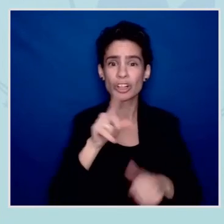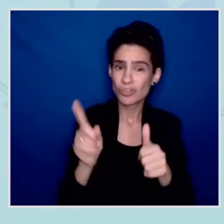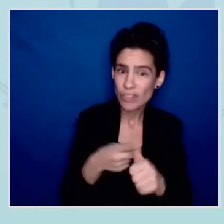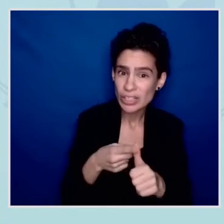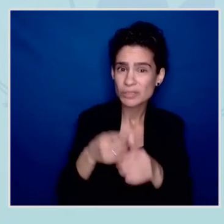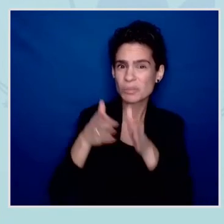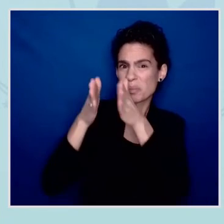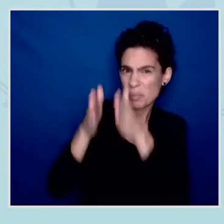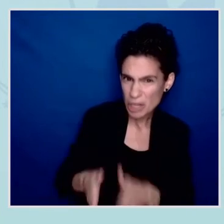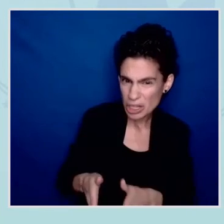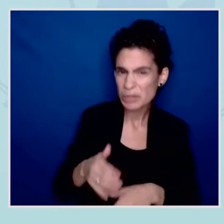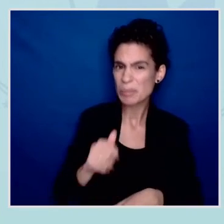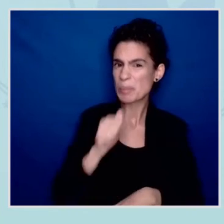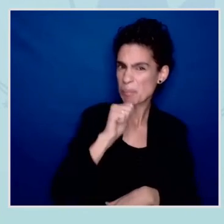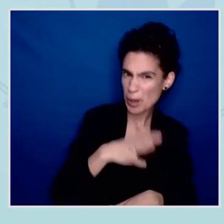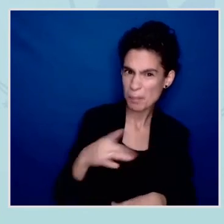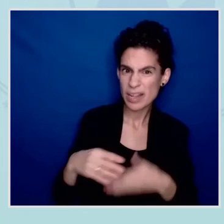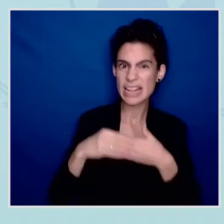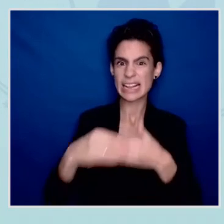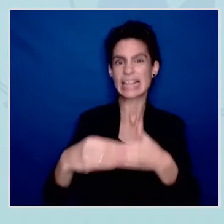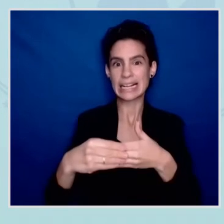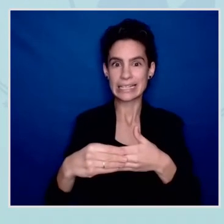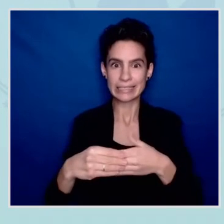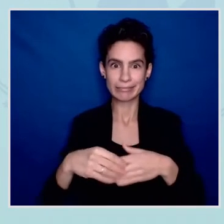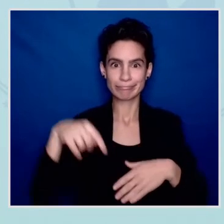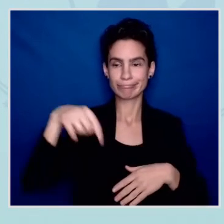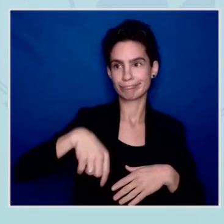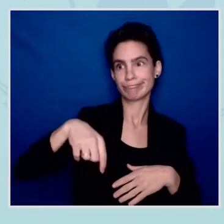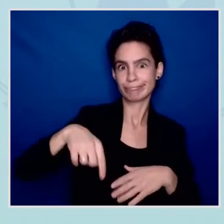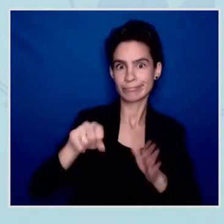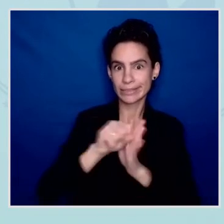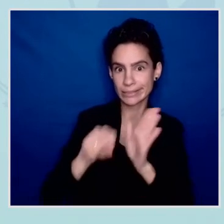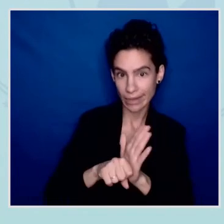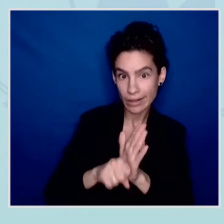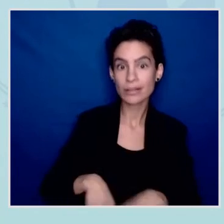LOCAL COMMUNITIES AND TOOK ON FINANCIAL PREDATORS AND TODAY, SHE'S ONE OF THE MOST EFFECTIVE FORWARD THINKING GOVERNORS IN